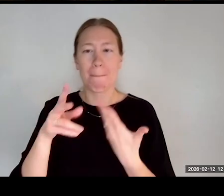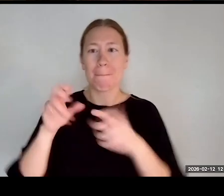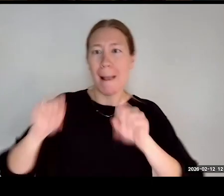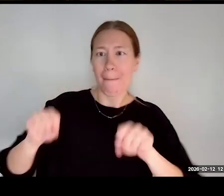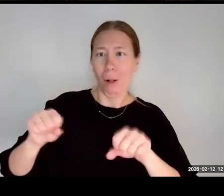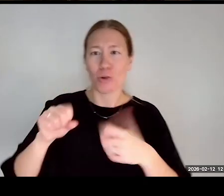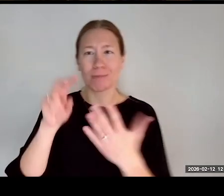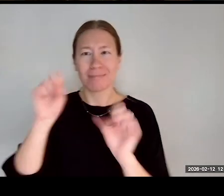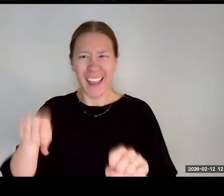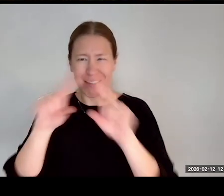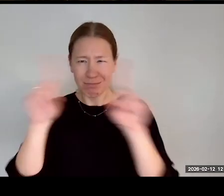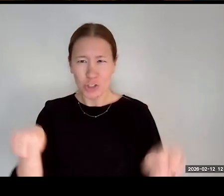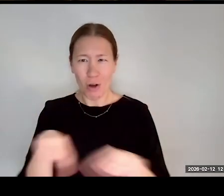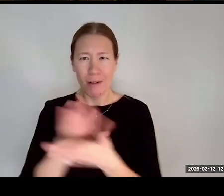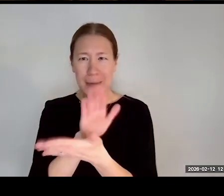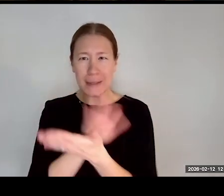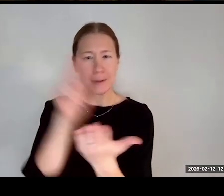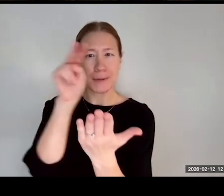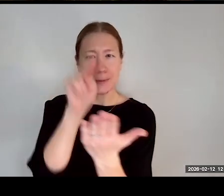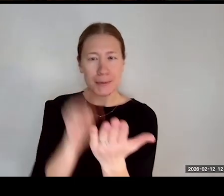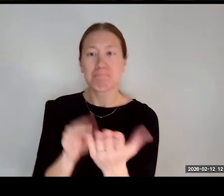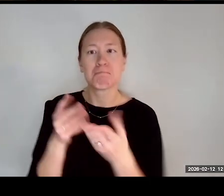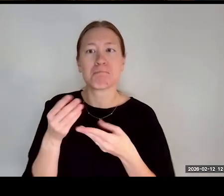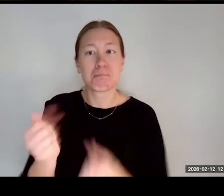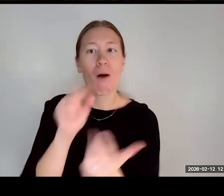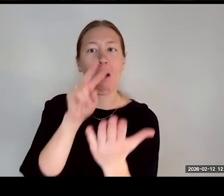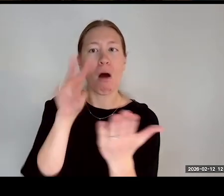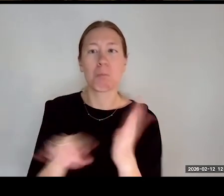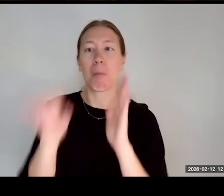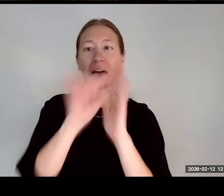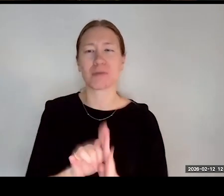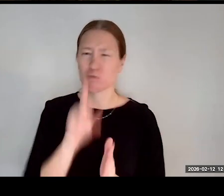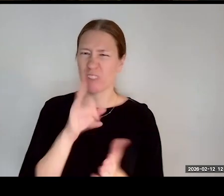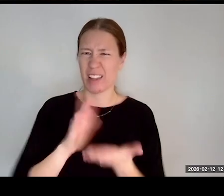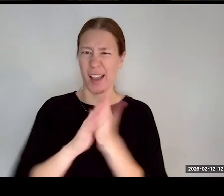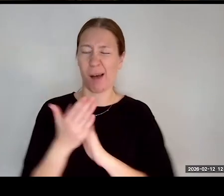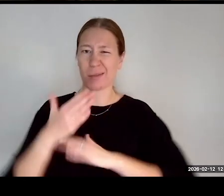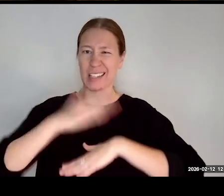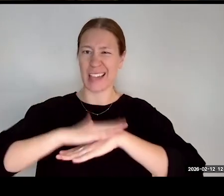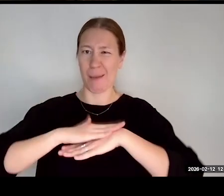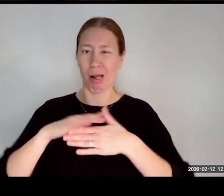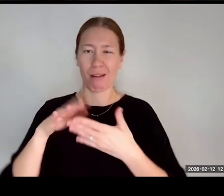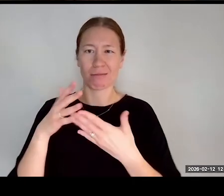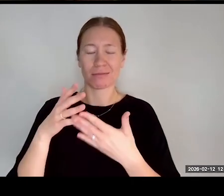and then very quickly navigate to sections of interest. So it's almost like a table of contents. For everybody else,